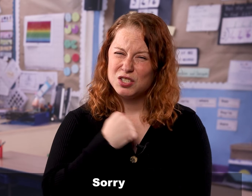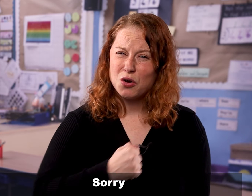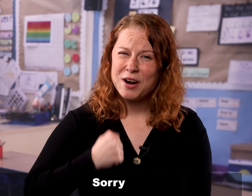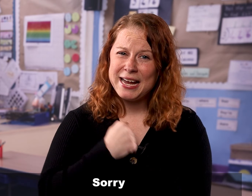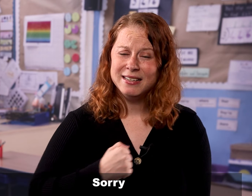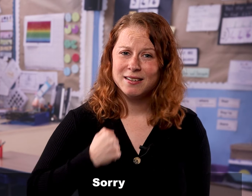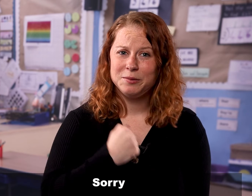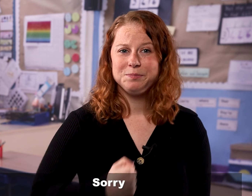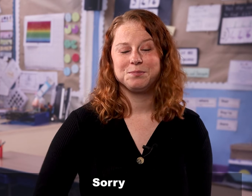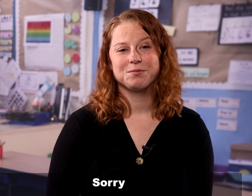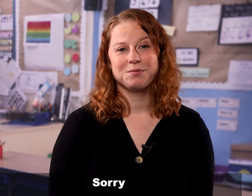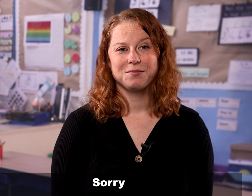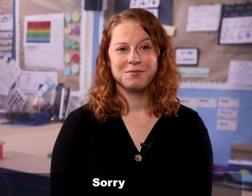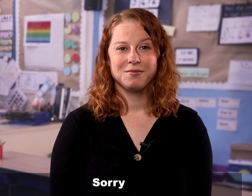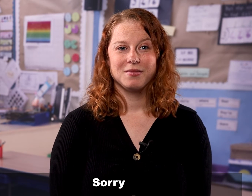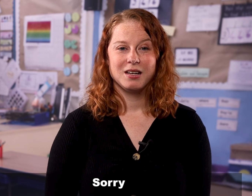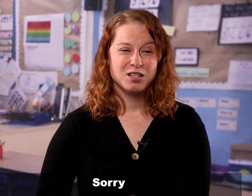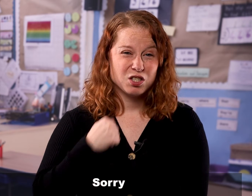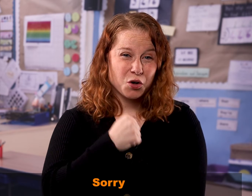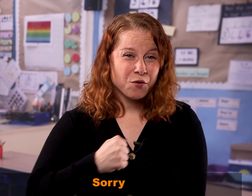Sorry Sorry